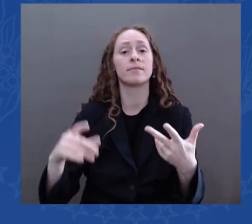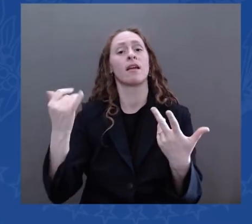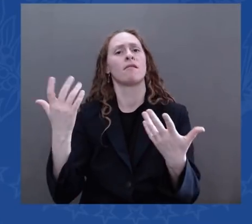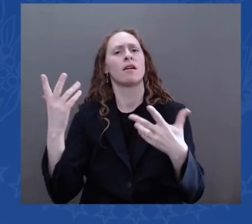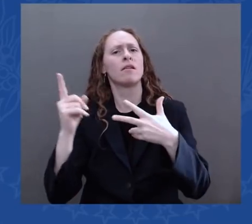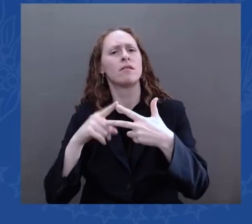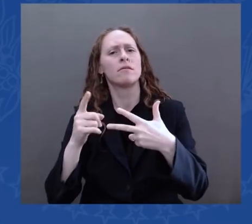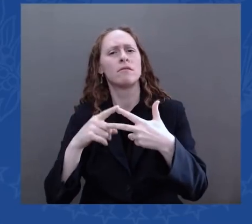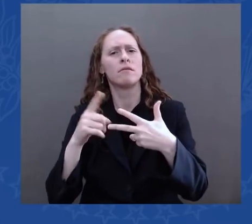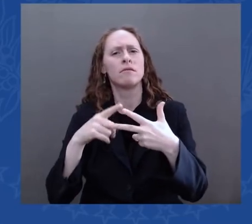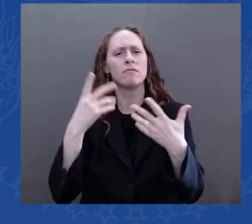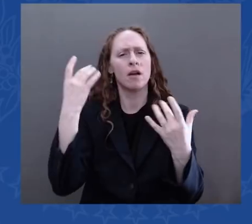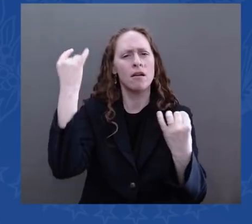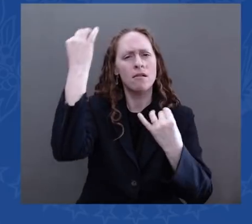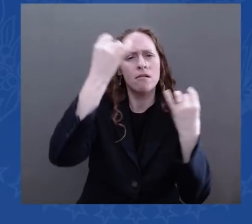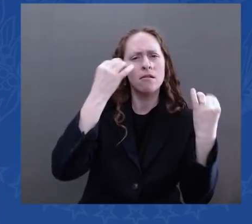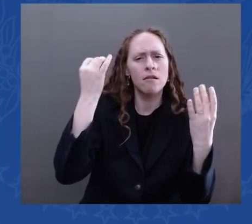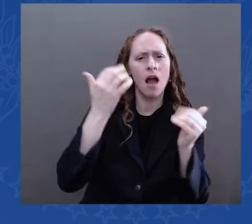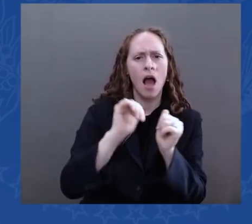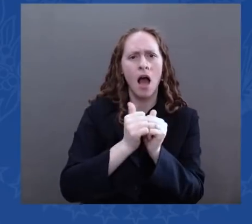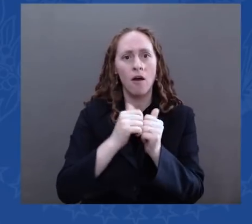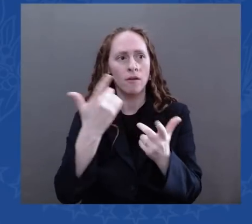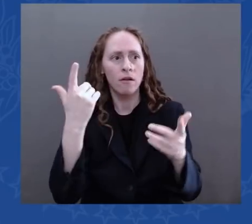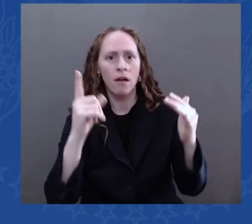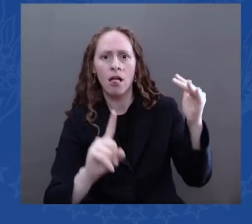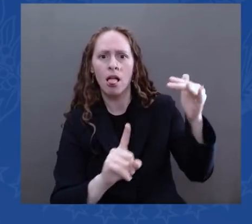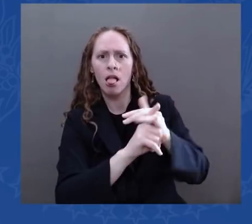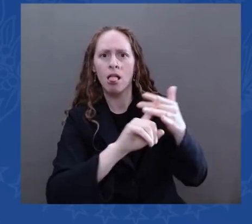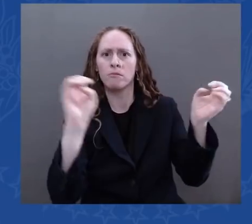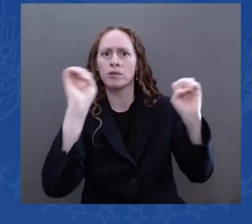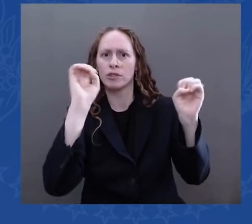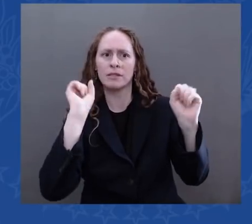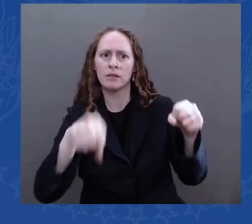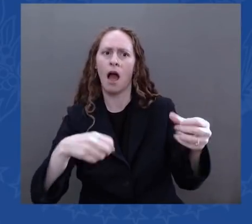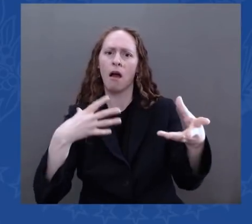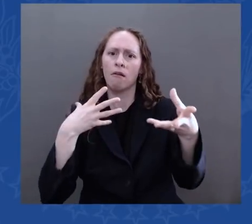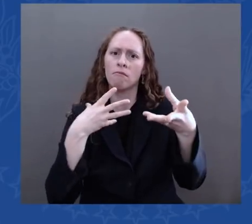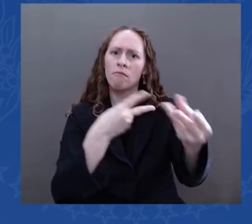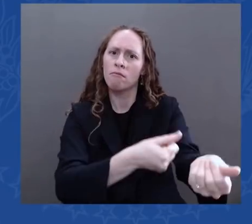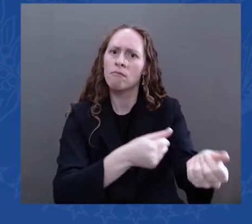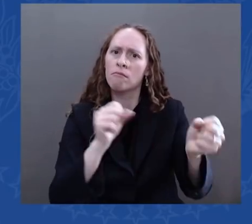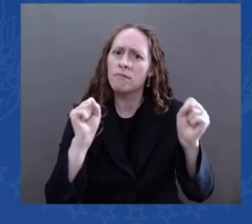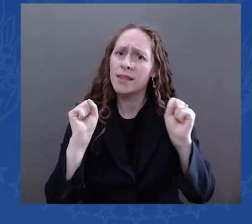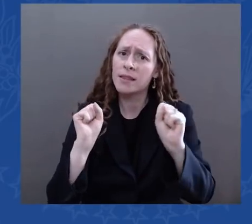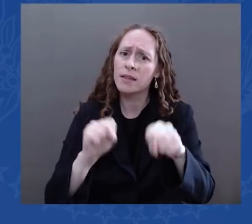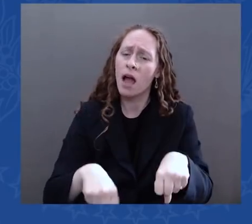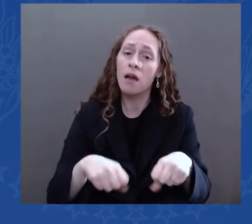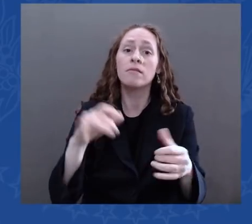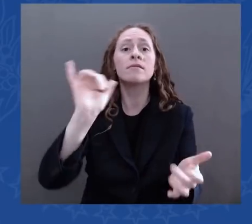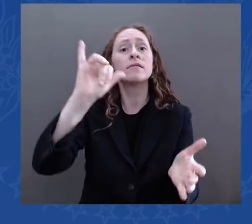Early in the pandemic, it was right to give people help to make ends meet and to keep their ec- -- this economy going.